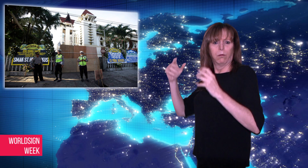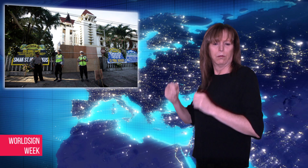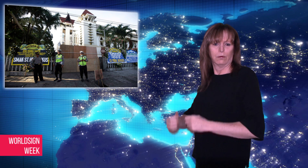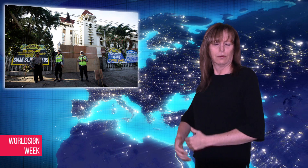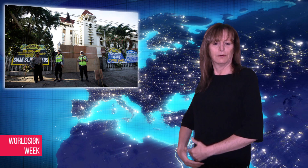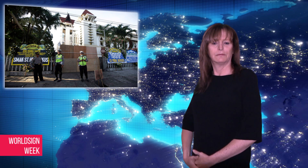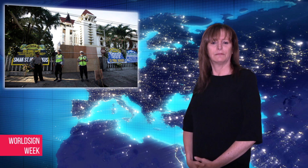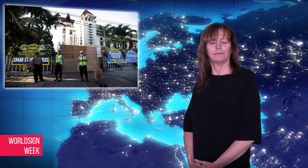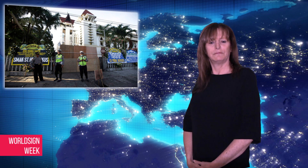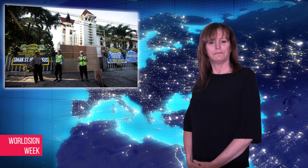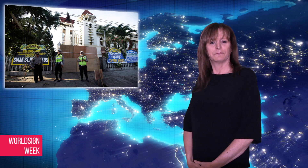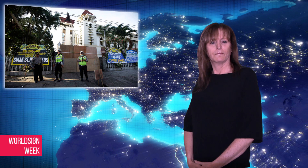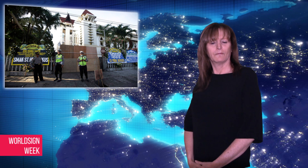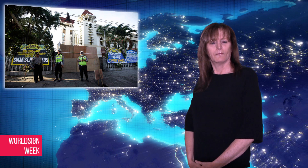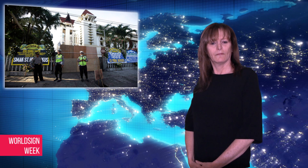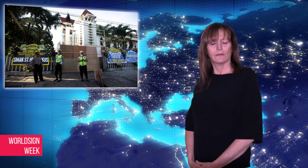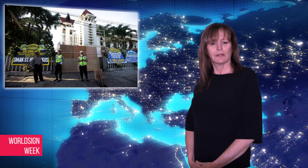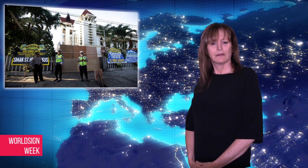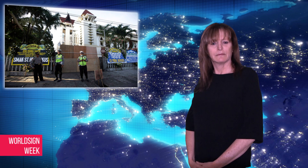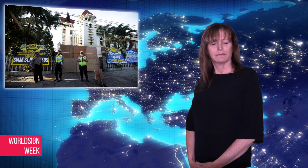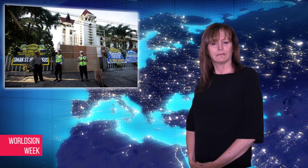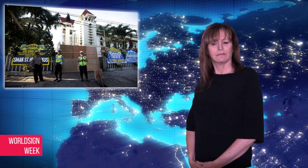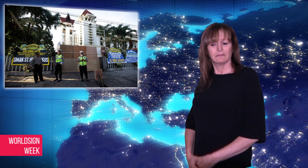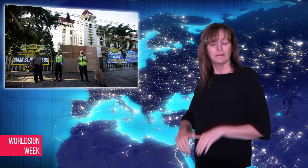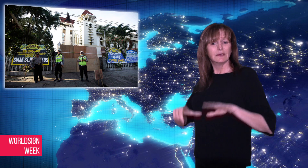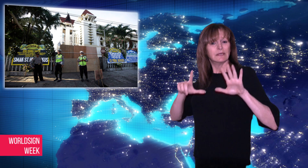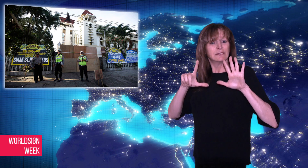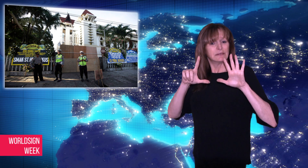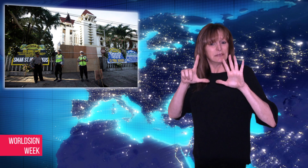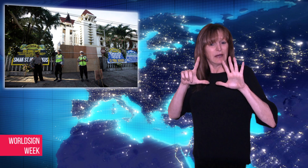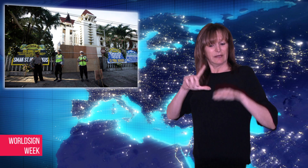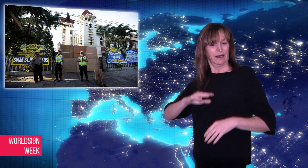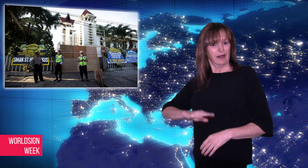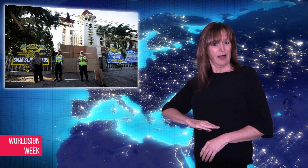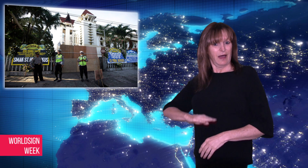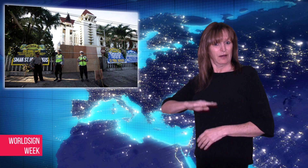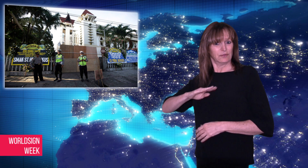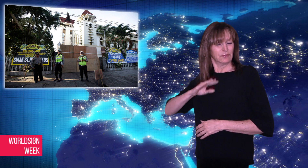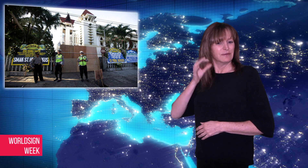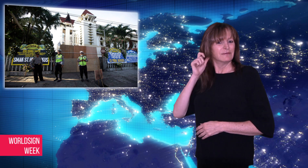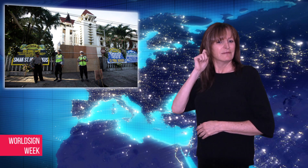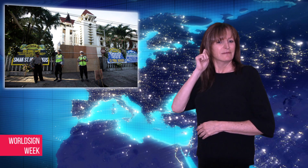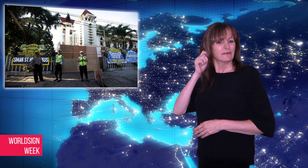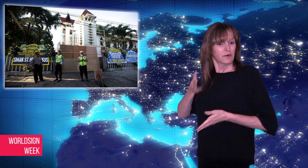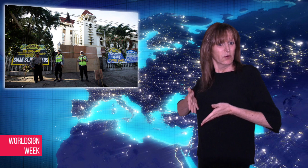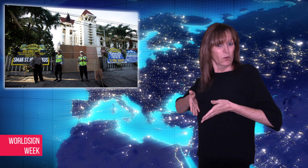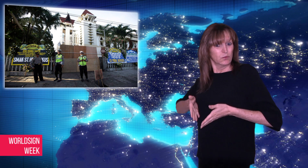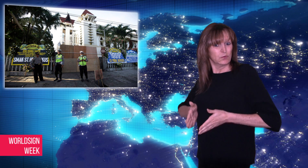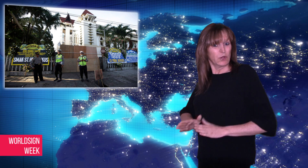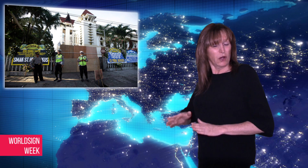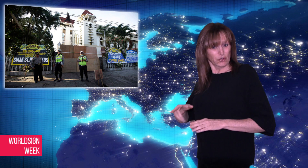explosion. The 7-year-old daughter survived the bombing after being